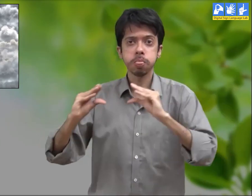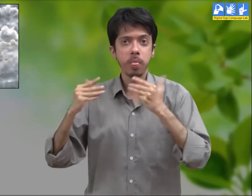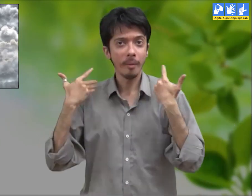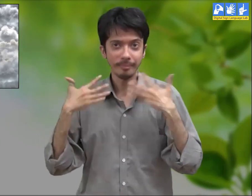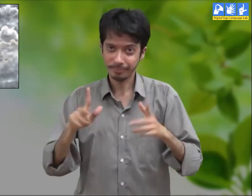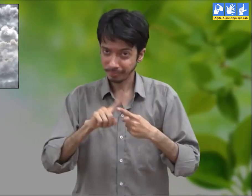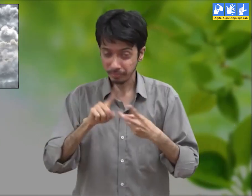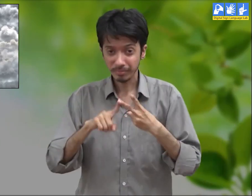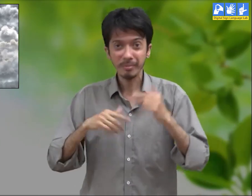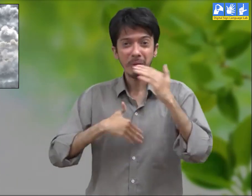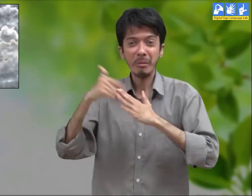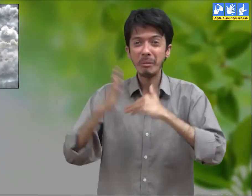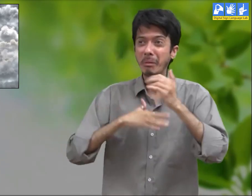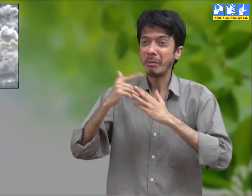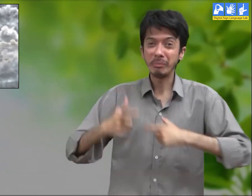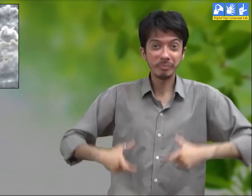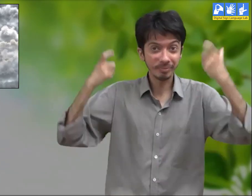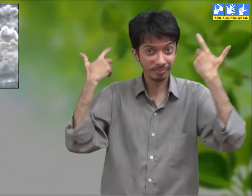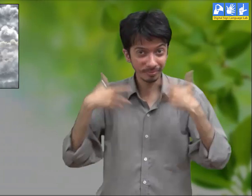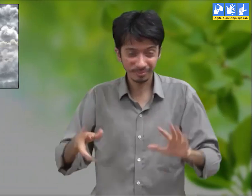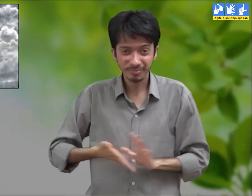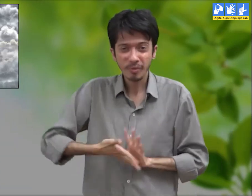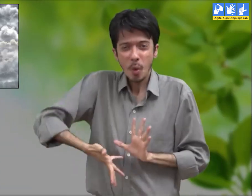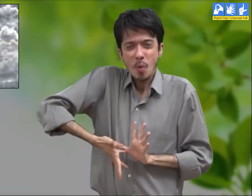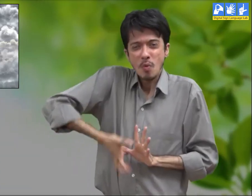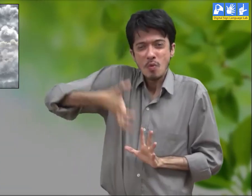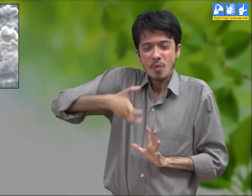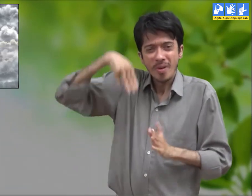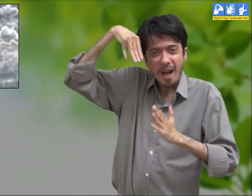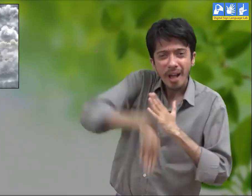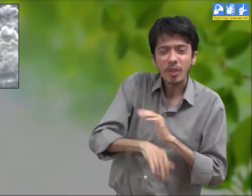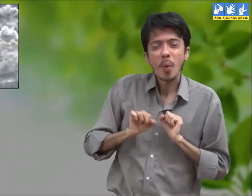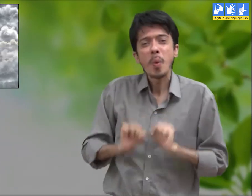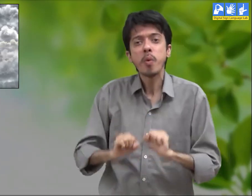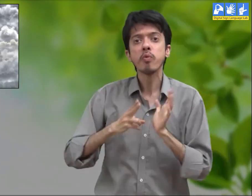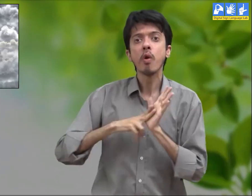then the oxygen will be reduced on the earth. If we lose it due to our greed and ignorance